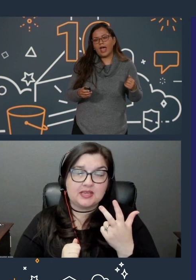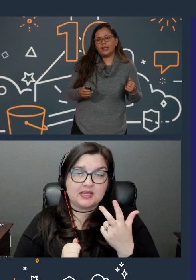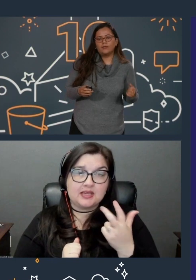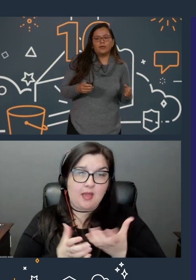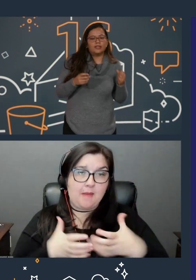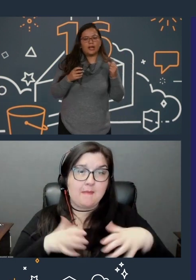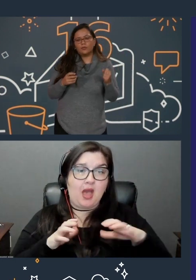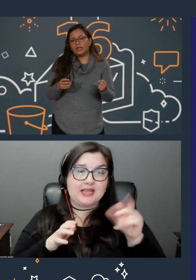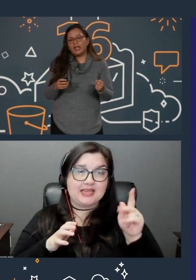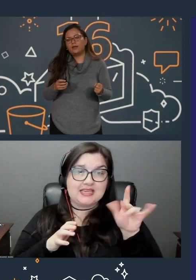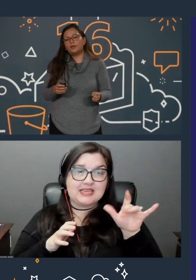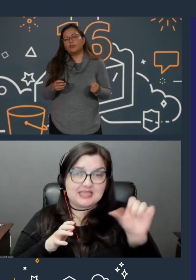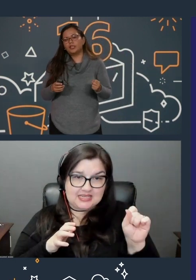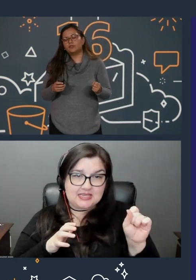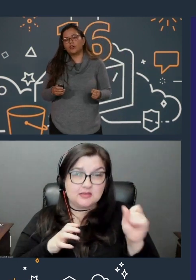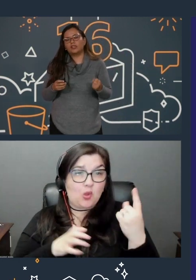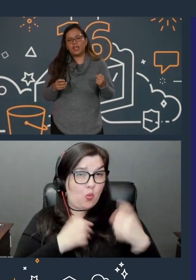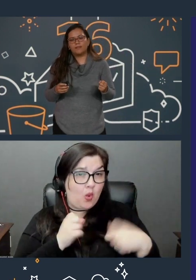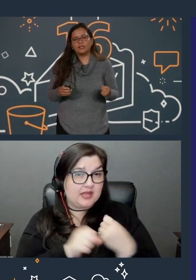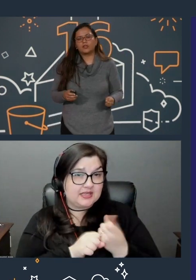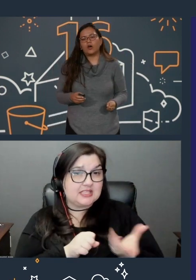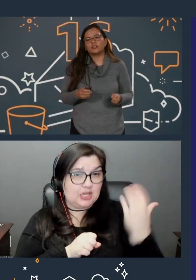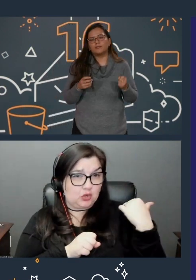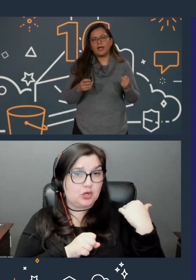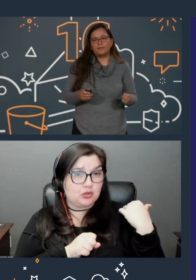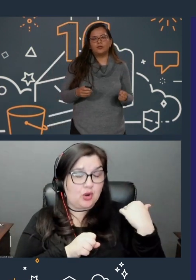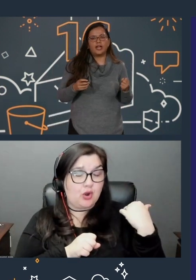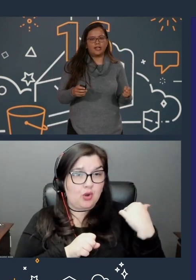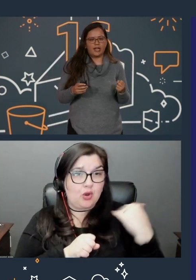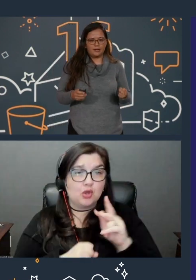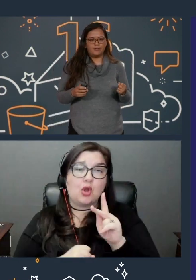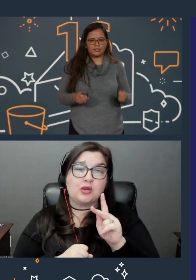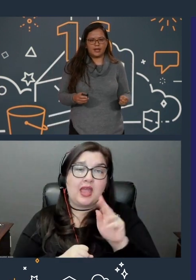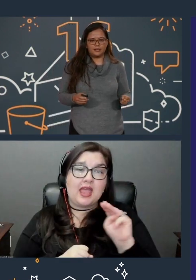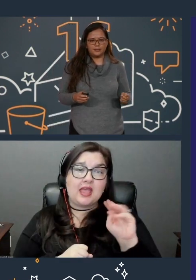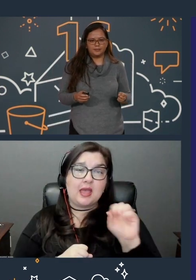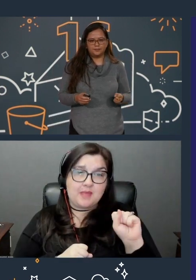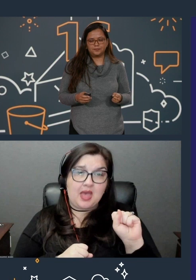and that will help you reduce your KMS cost by up to 99%.